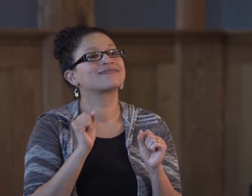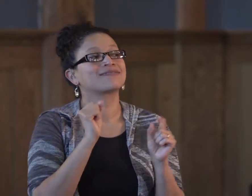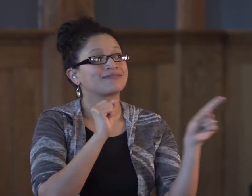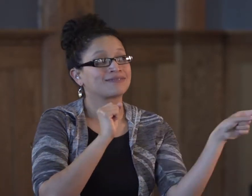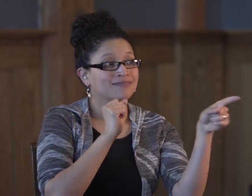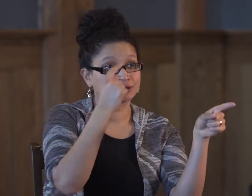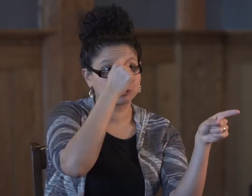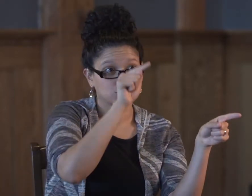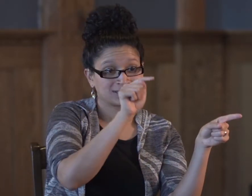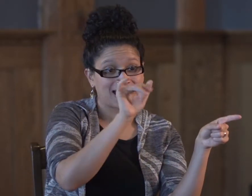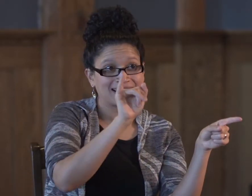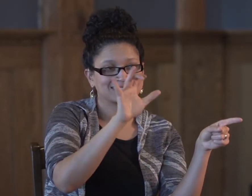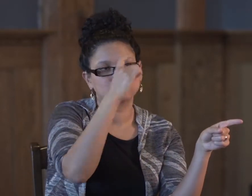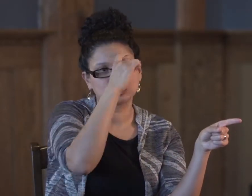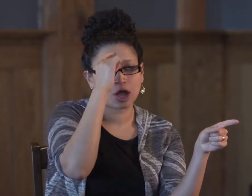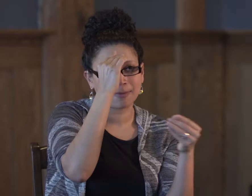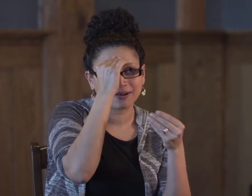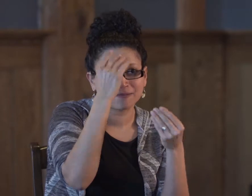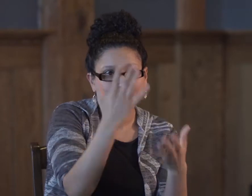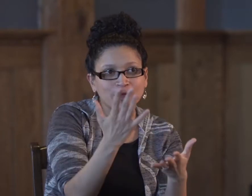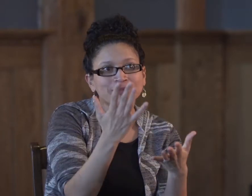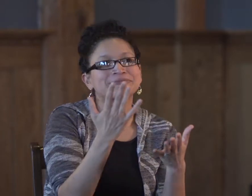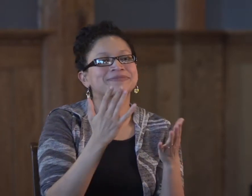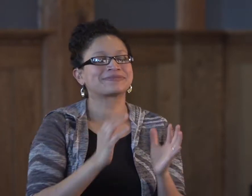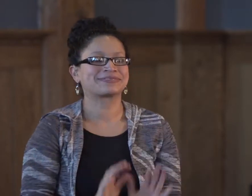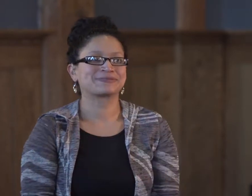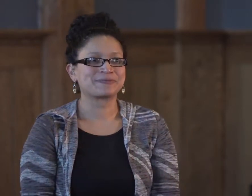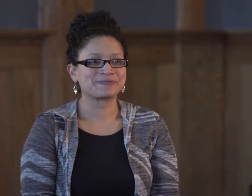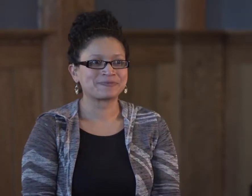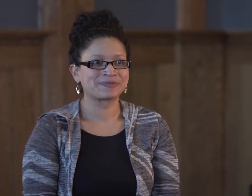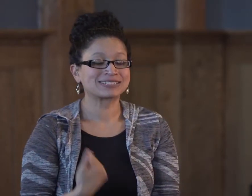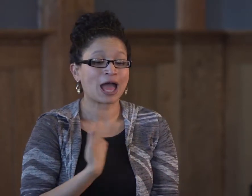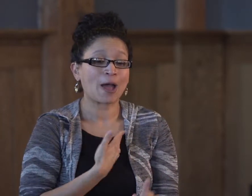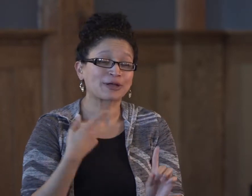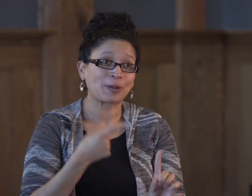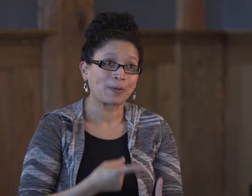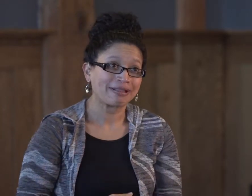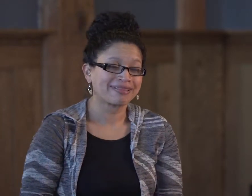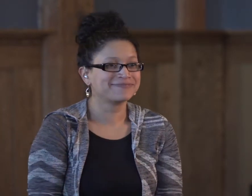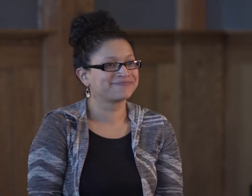safe reaching out to 9-1-1, and that the 9-1-1 operators are working from a trauma-informed